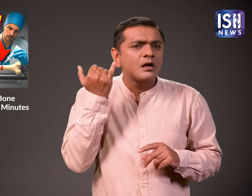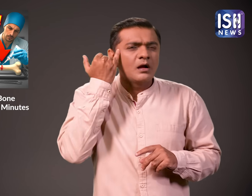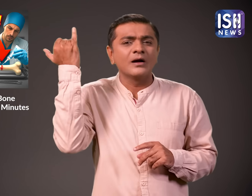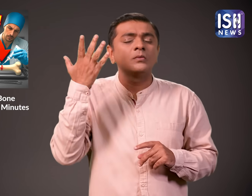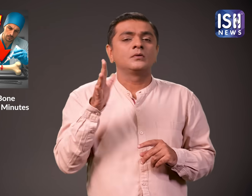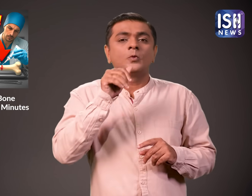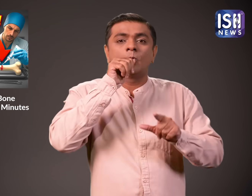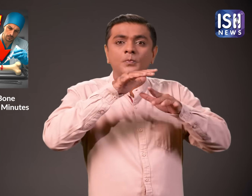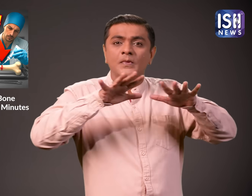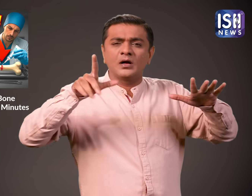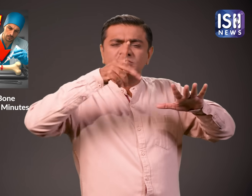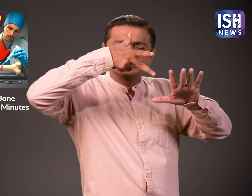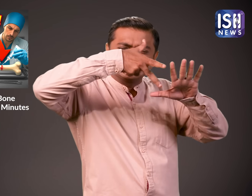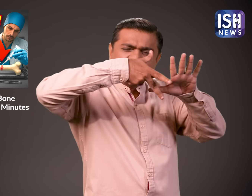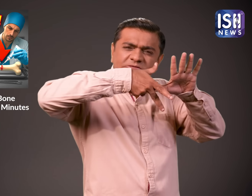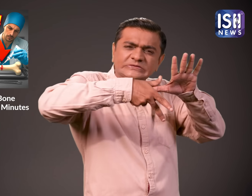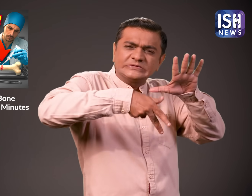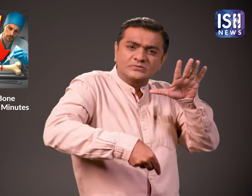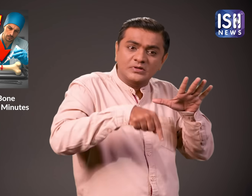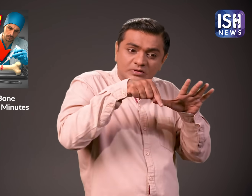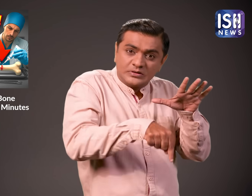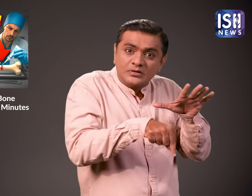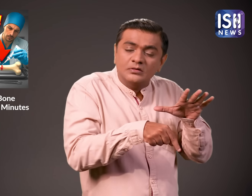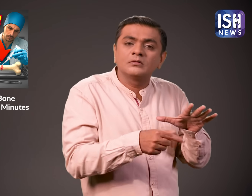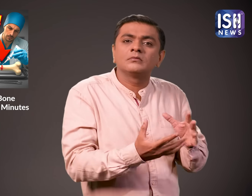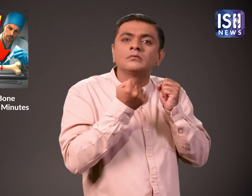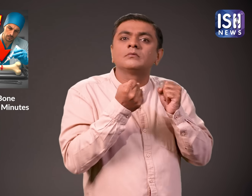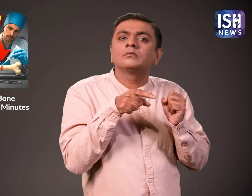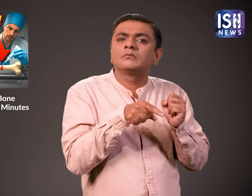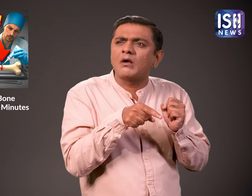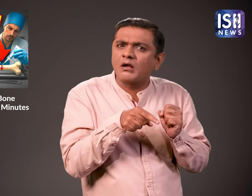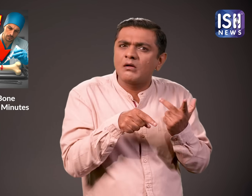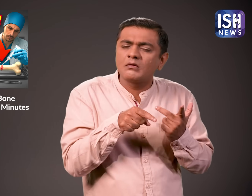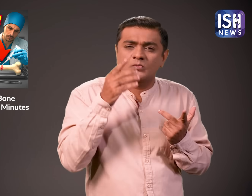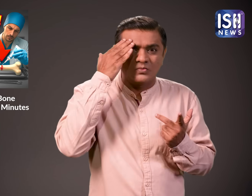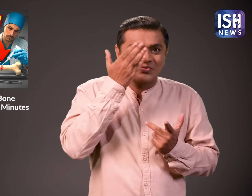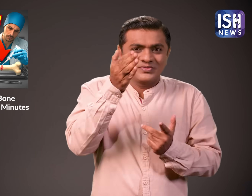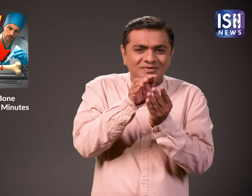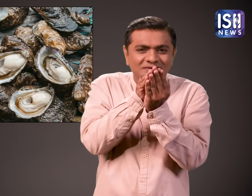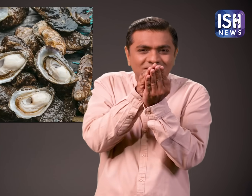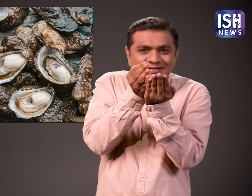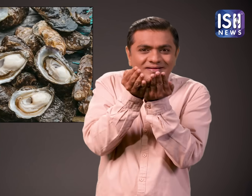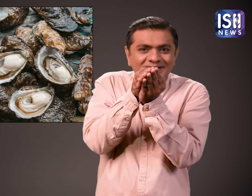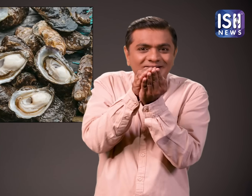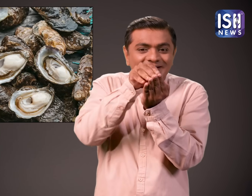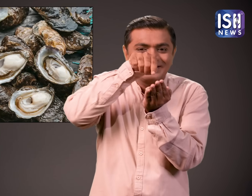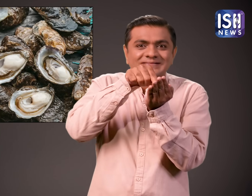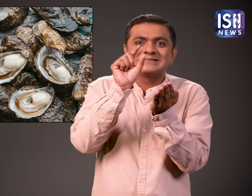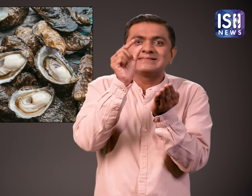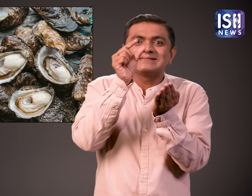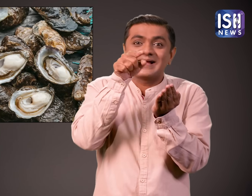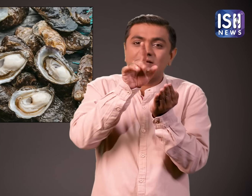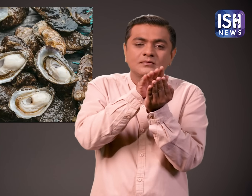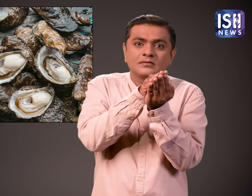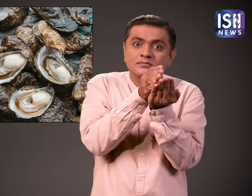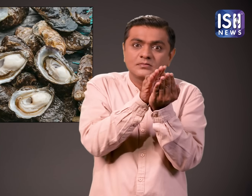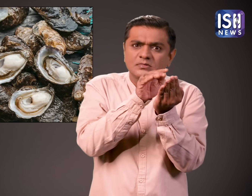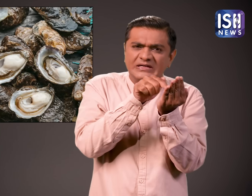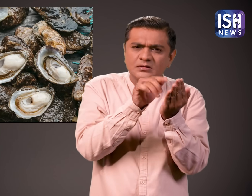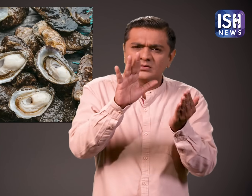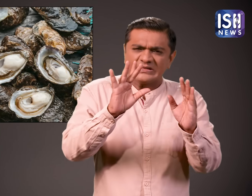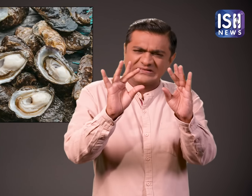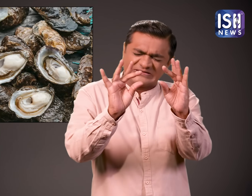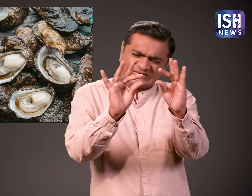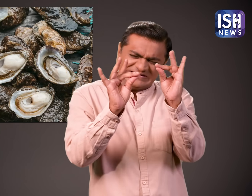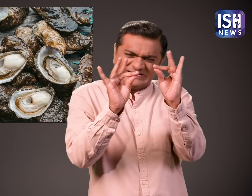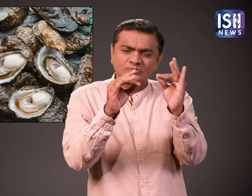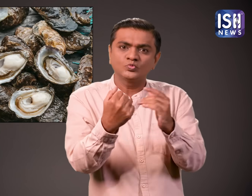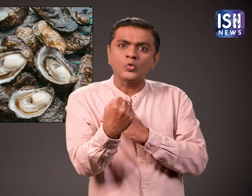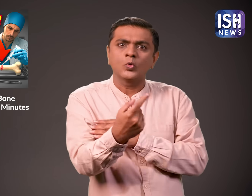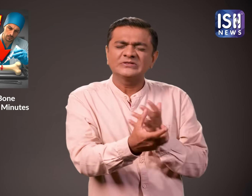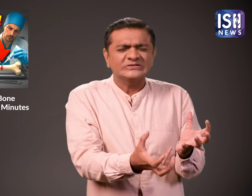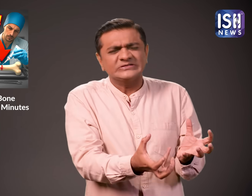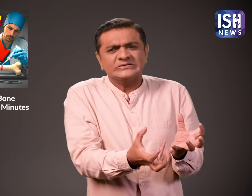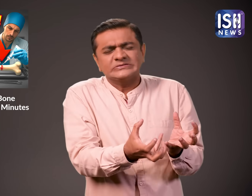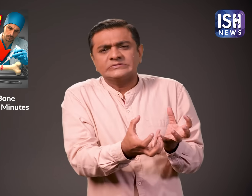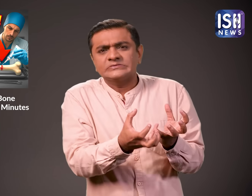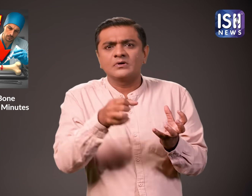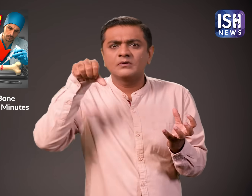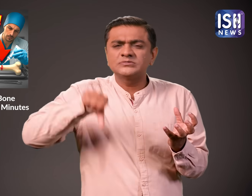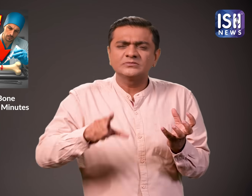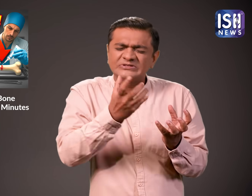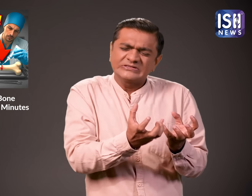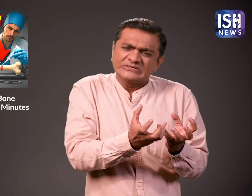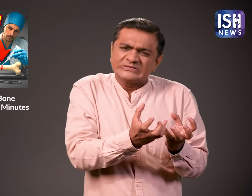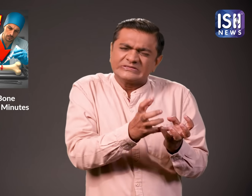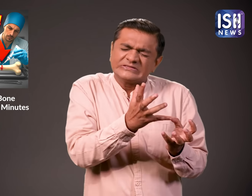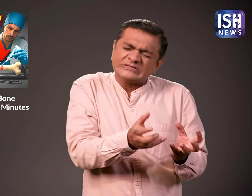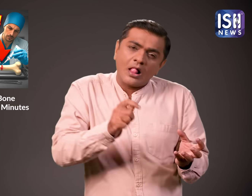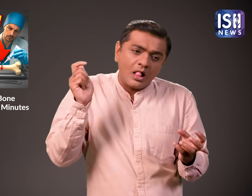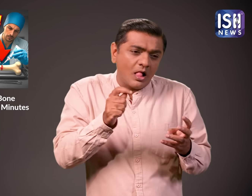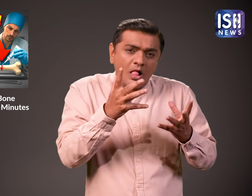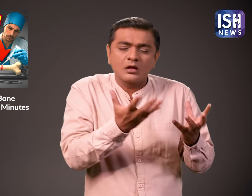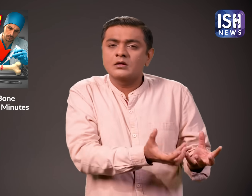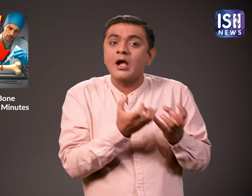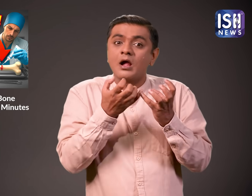The design was inspired by oysters, which can cling tightly to rocks under the sea.